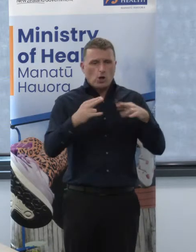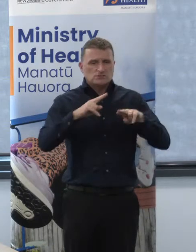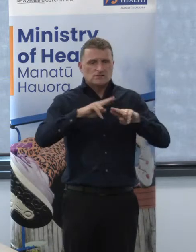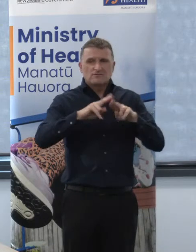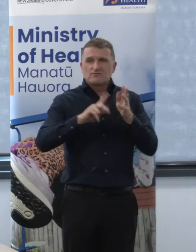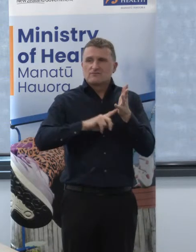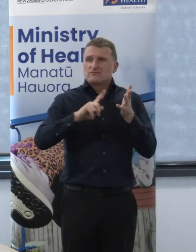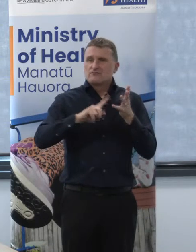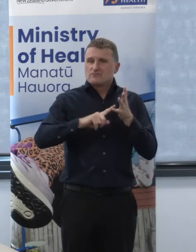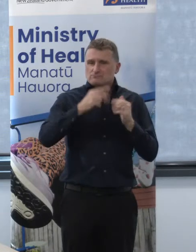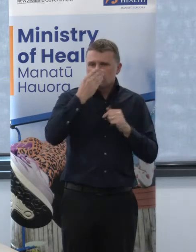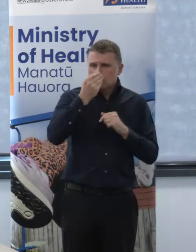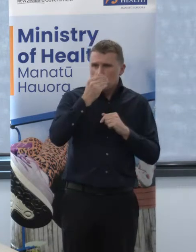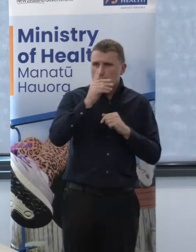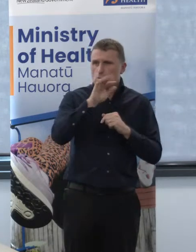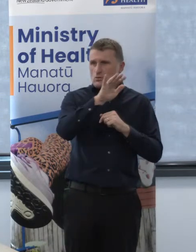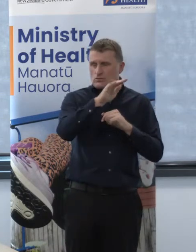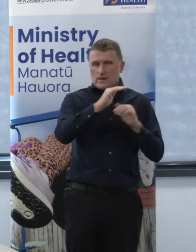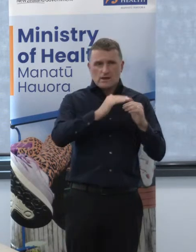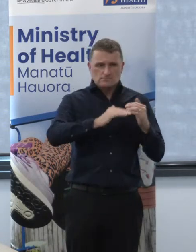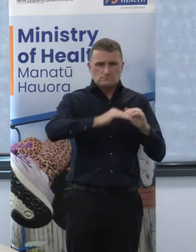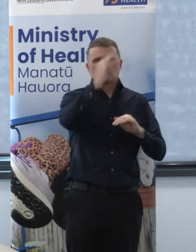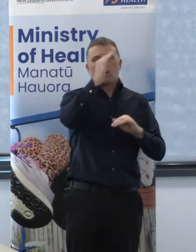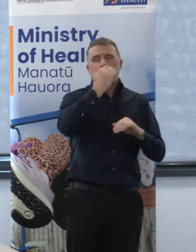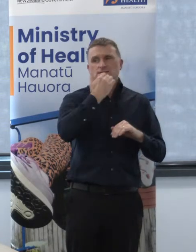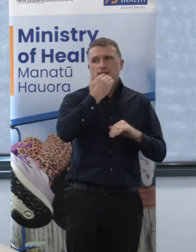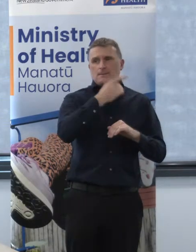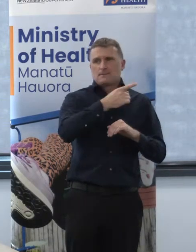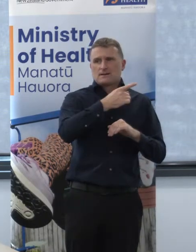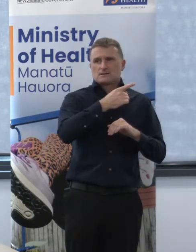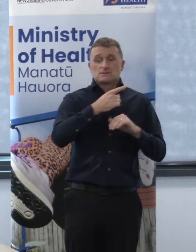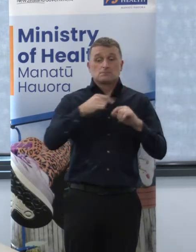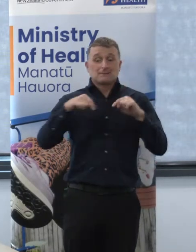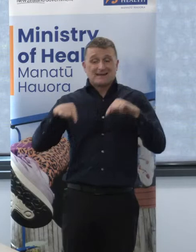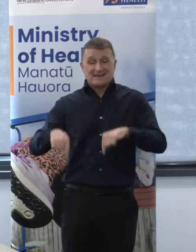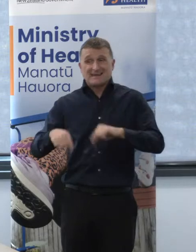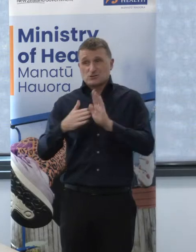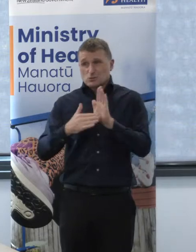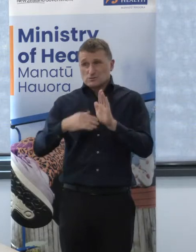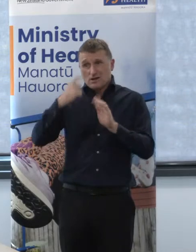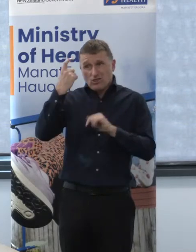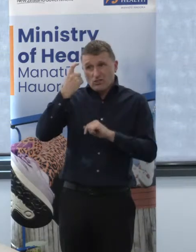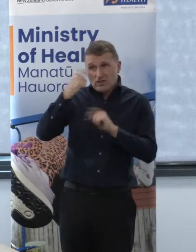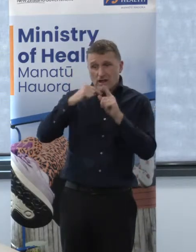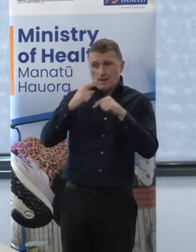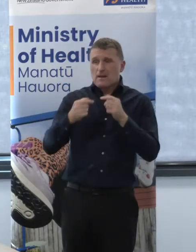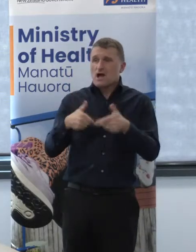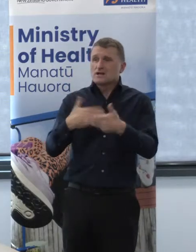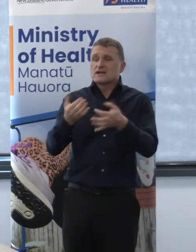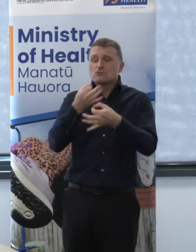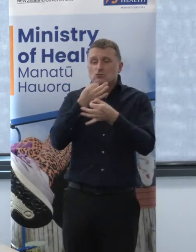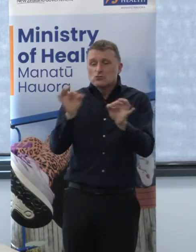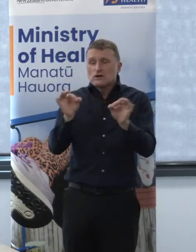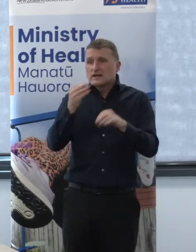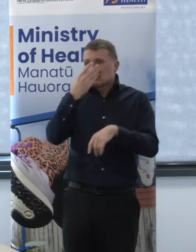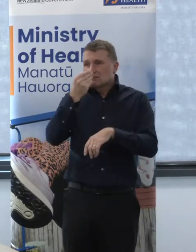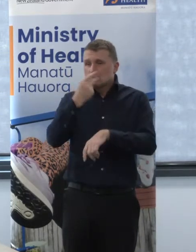pretty high at the moment.